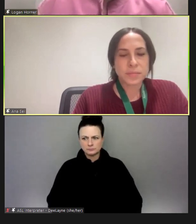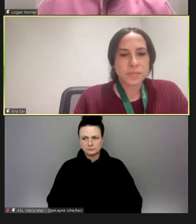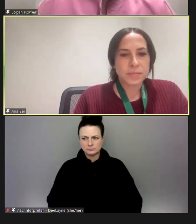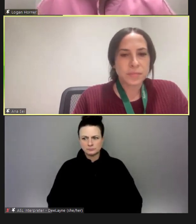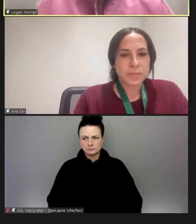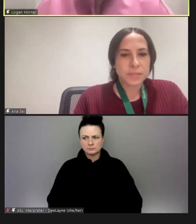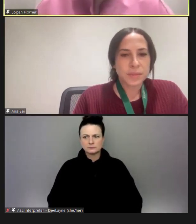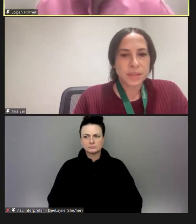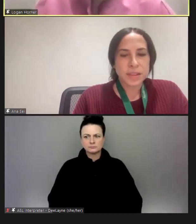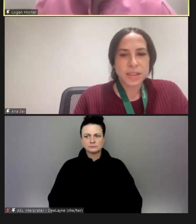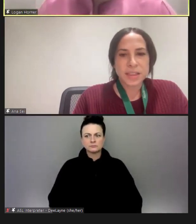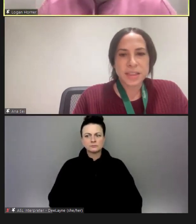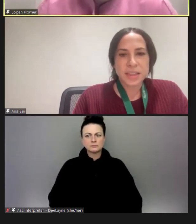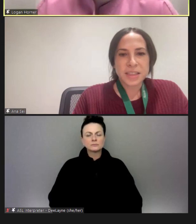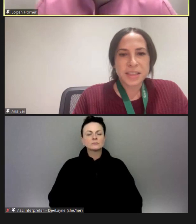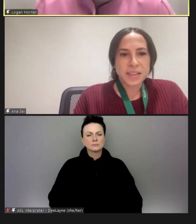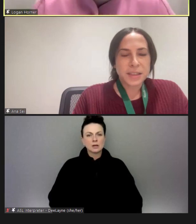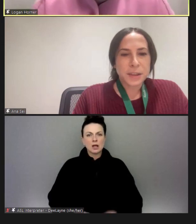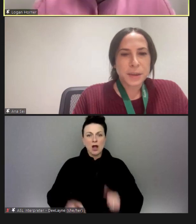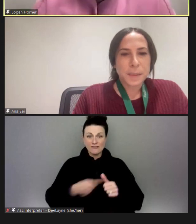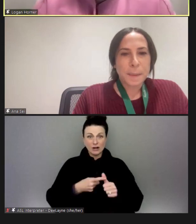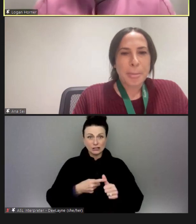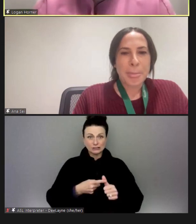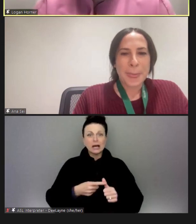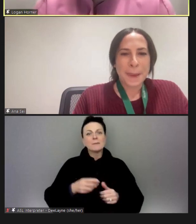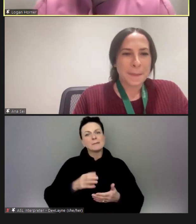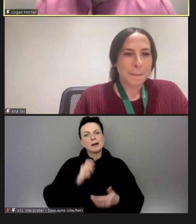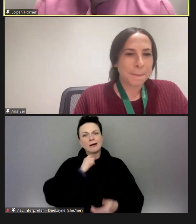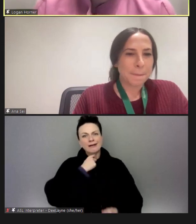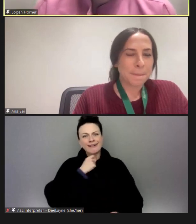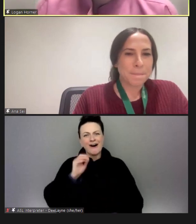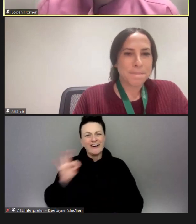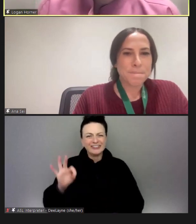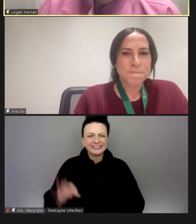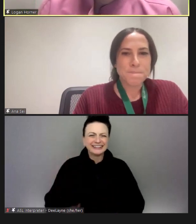well first I'm going to unmute myself